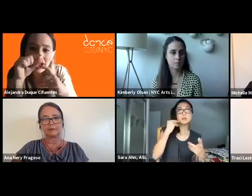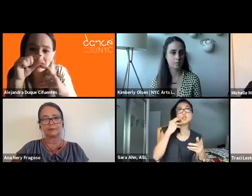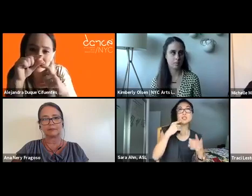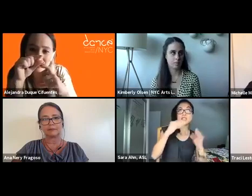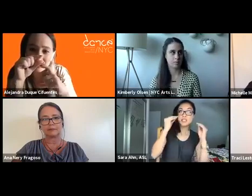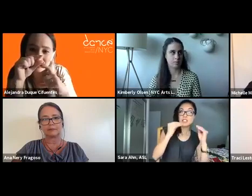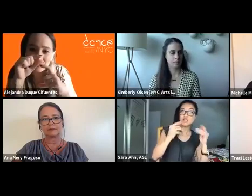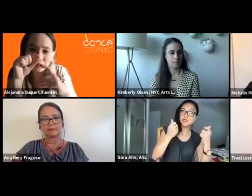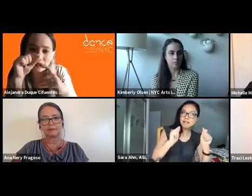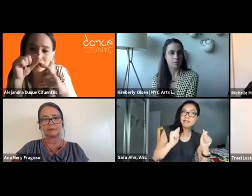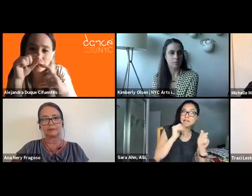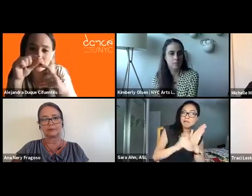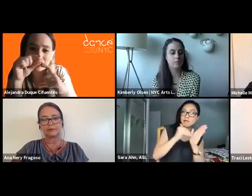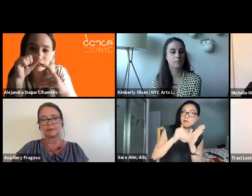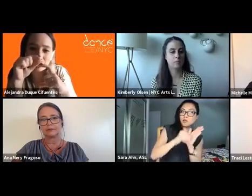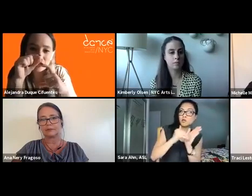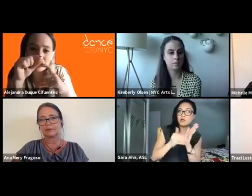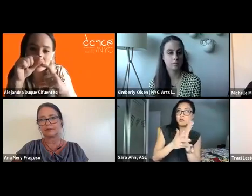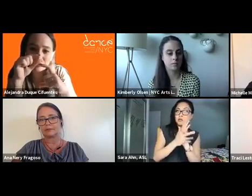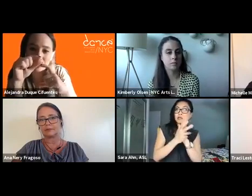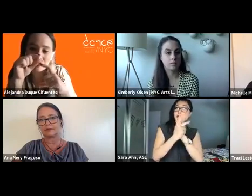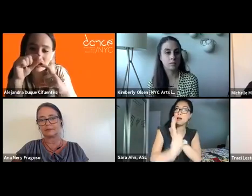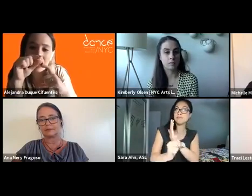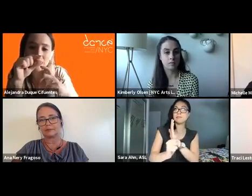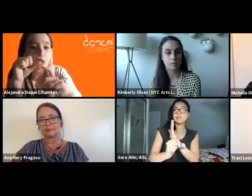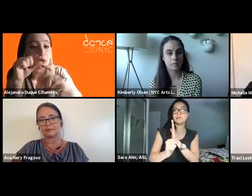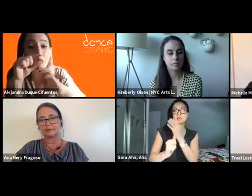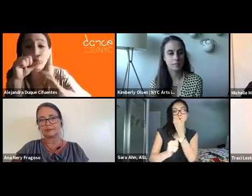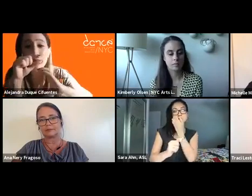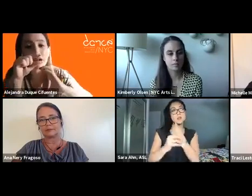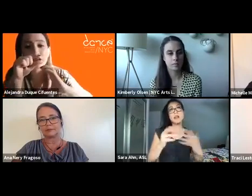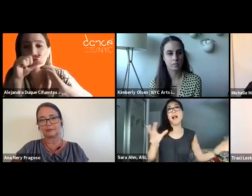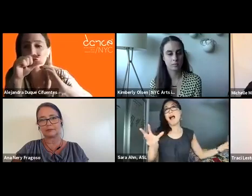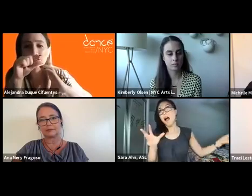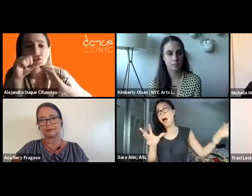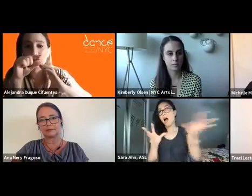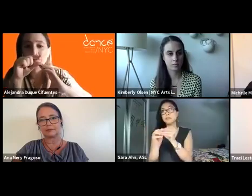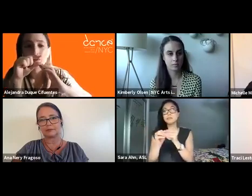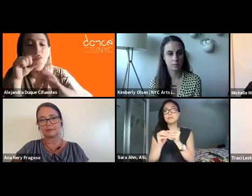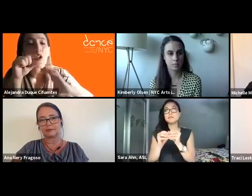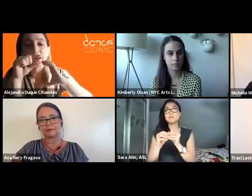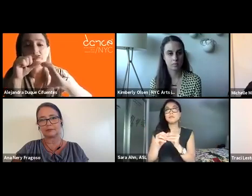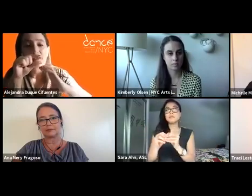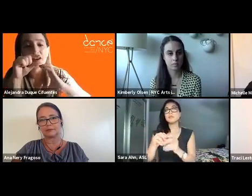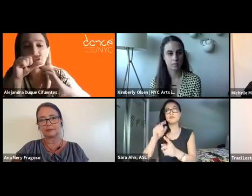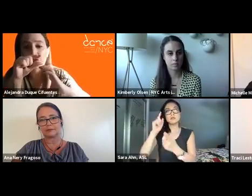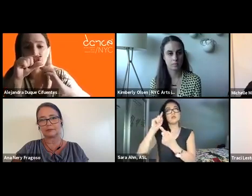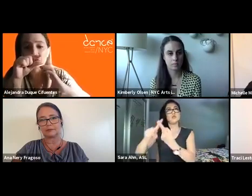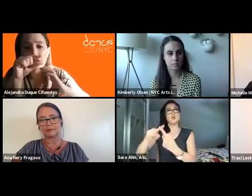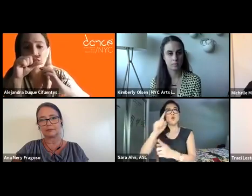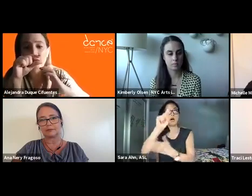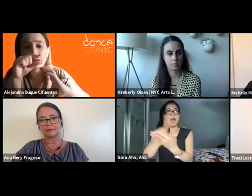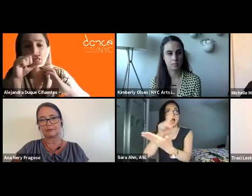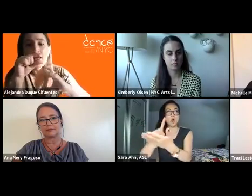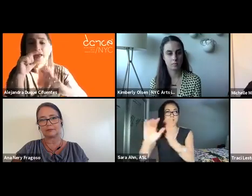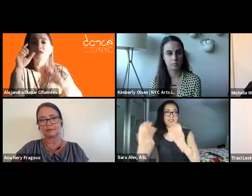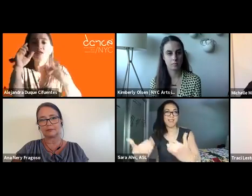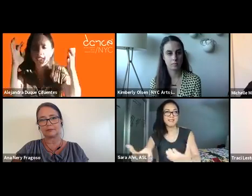working in the professional realm in terms of a Broadway stage or dance space stage.